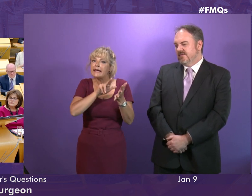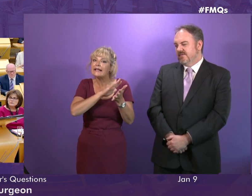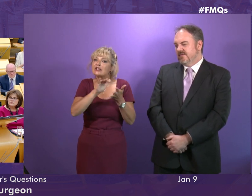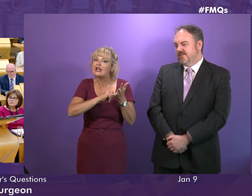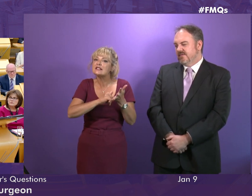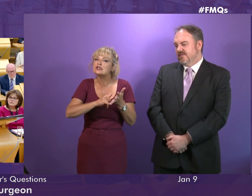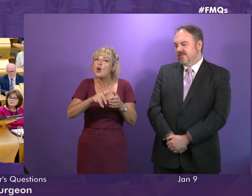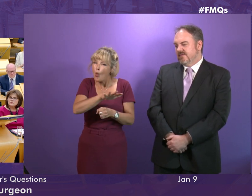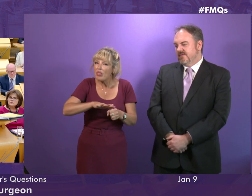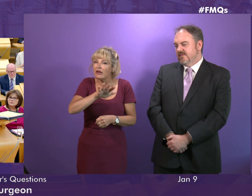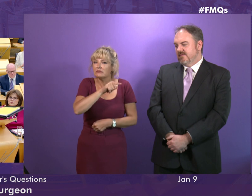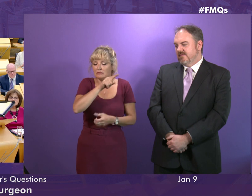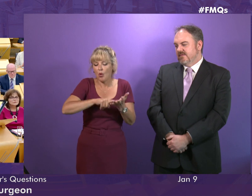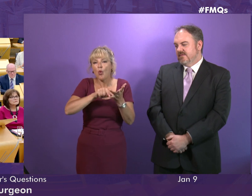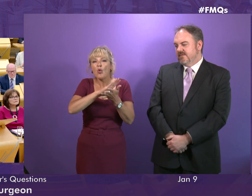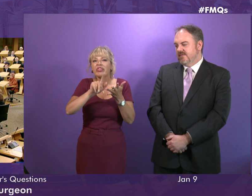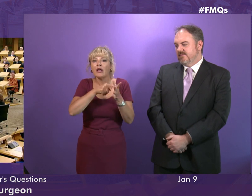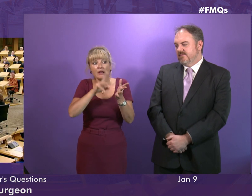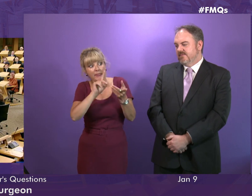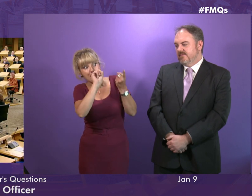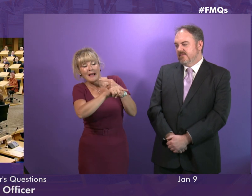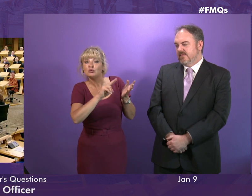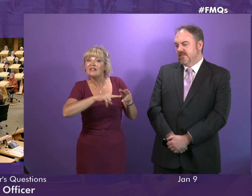Findlay once she has had an opportunity to do so. [Interruption.]